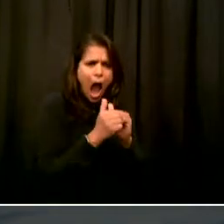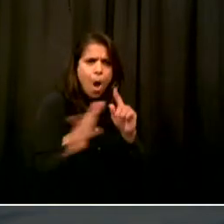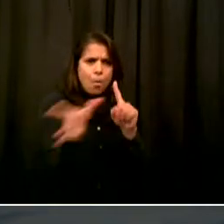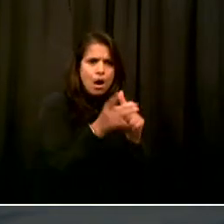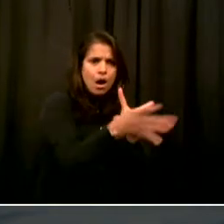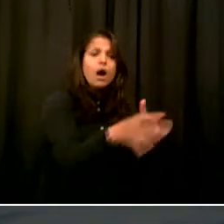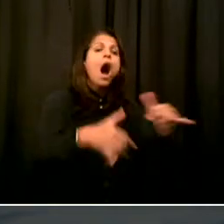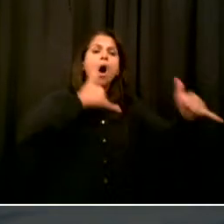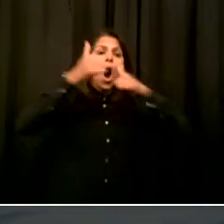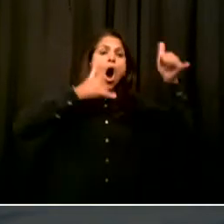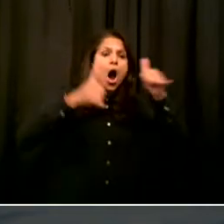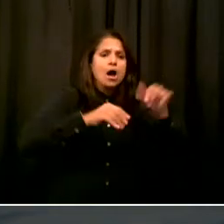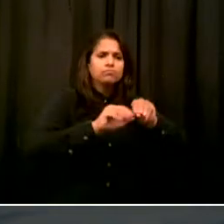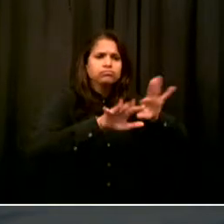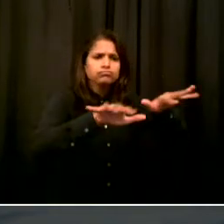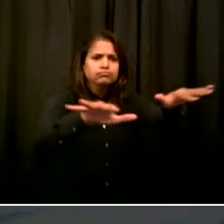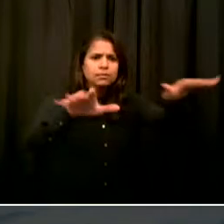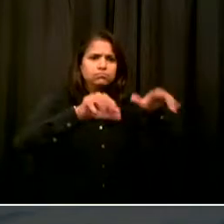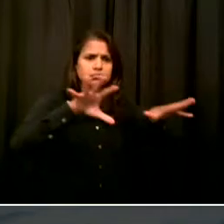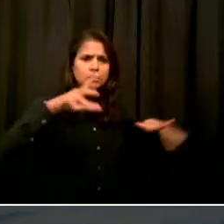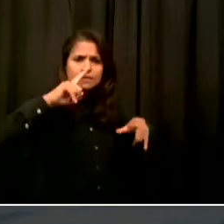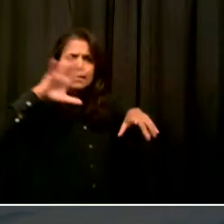IMMEDIATELY. THEN, BEFORE YOU LEAVE THE